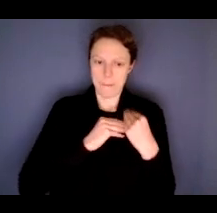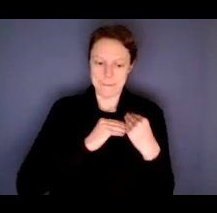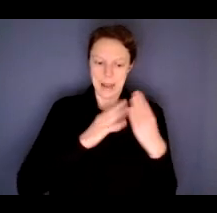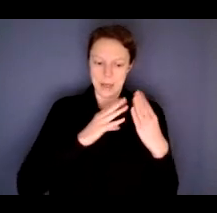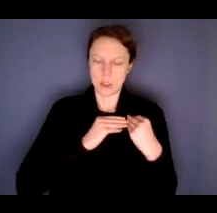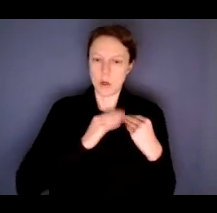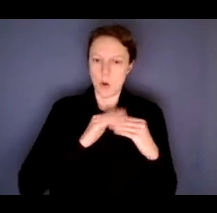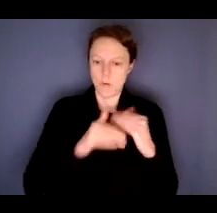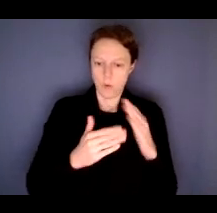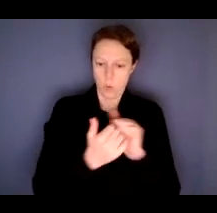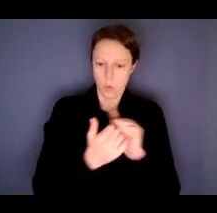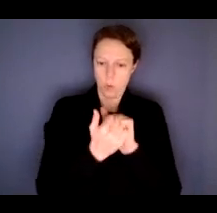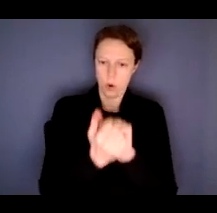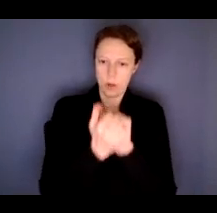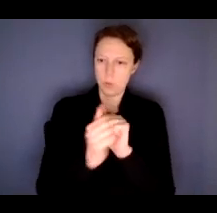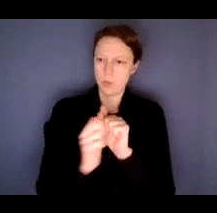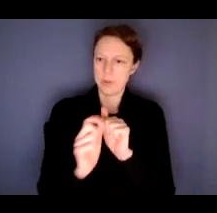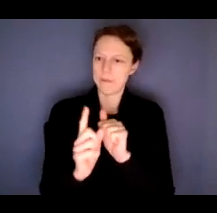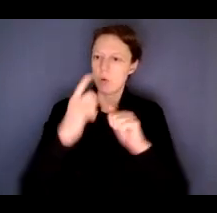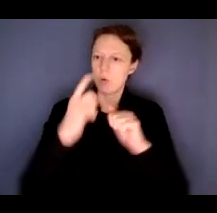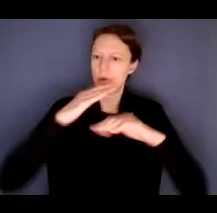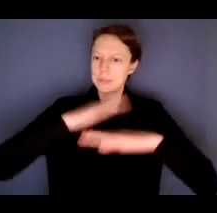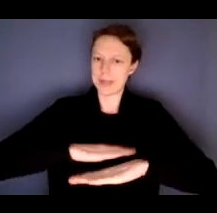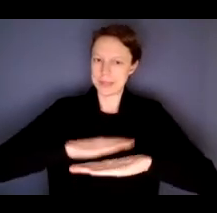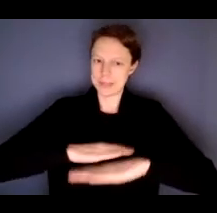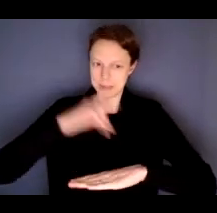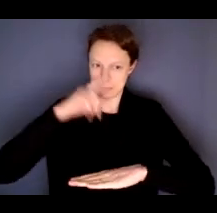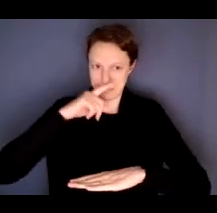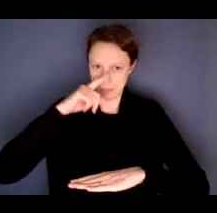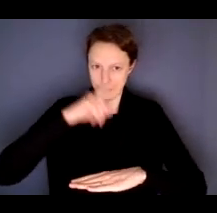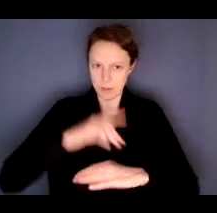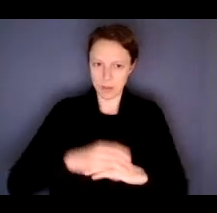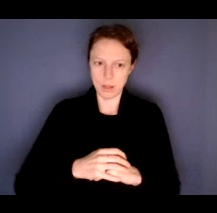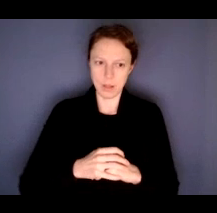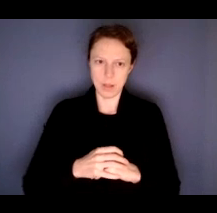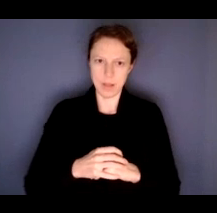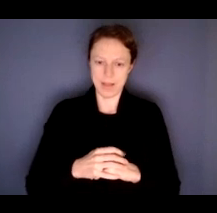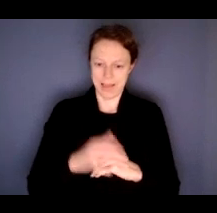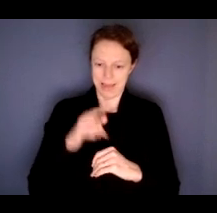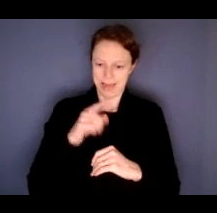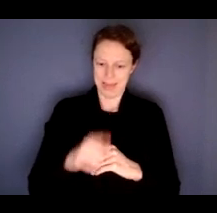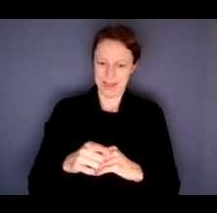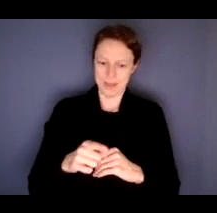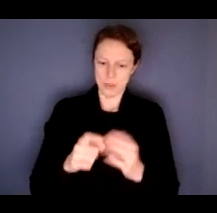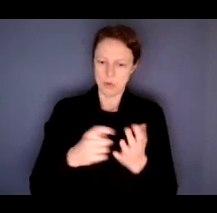and this role is a role that I would say has been erected for that - you know, as one of the steps